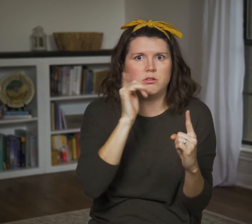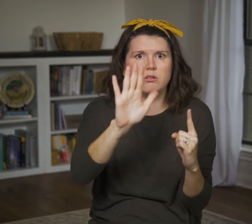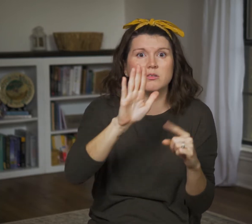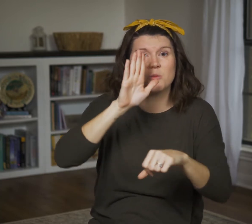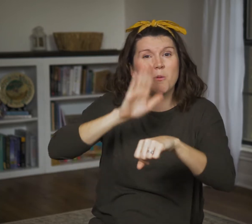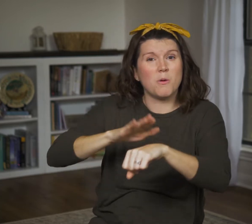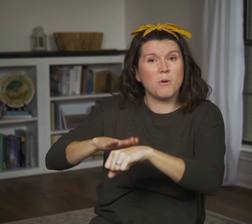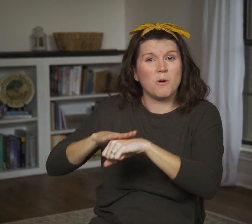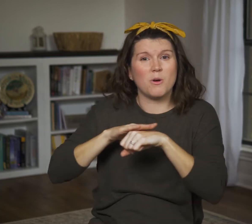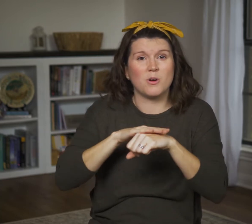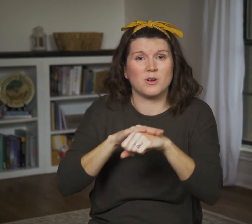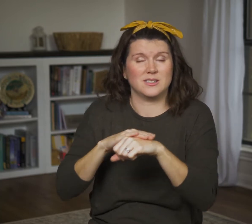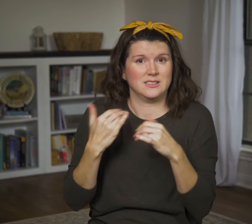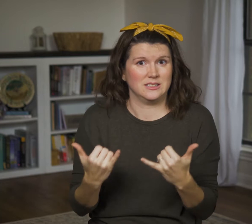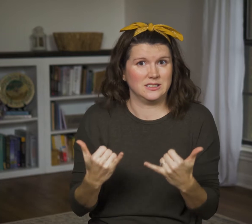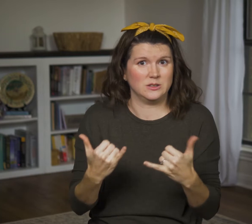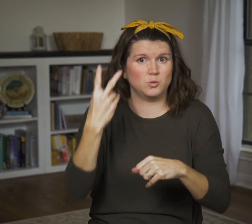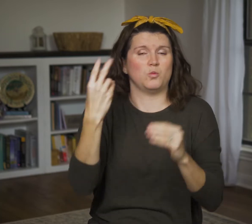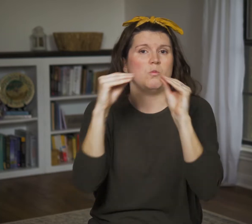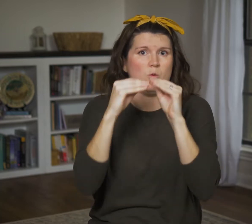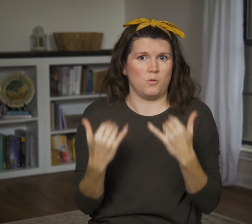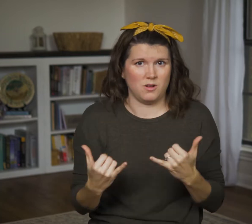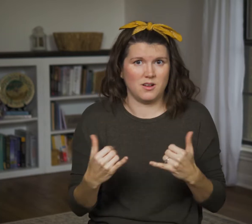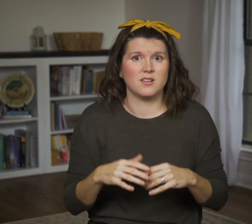and he warns against two more today.